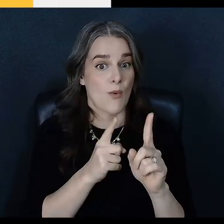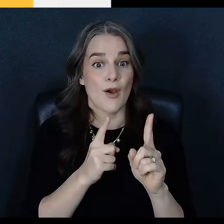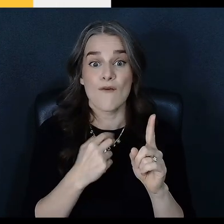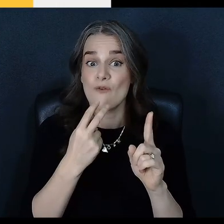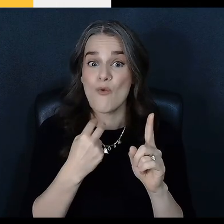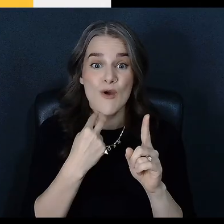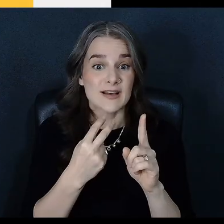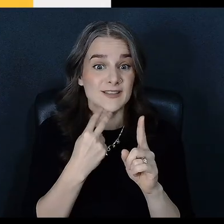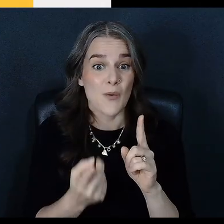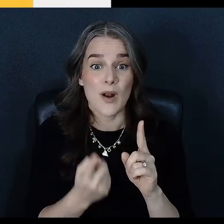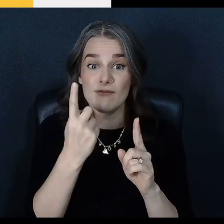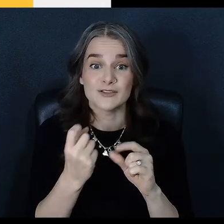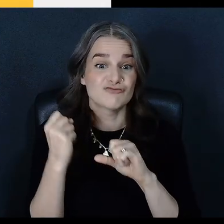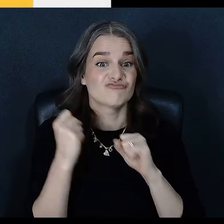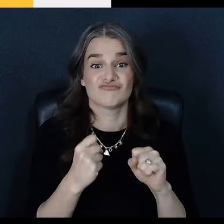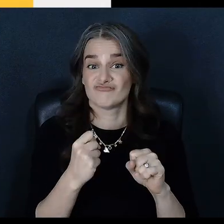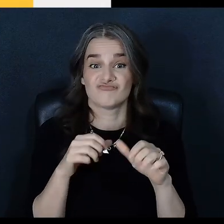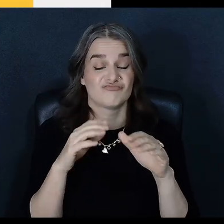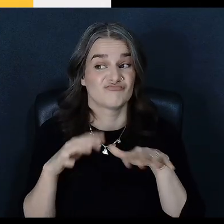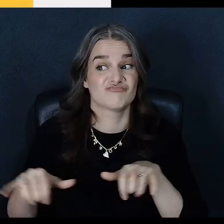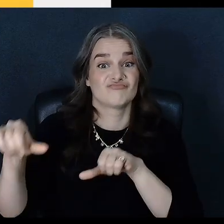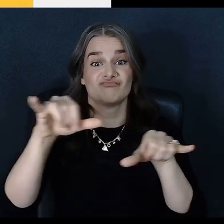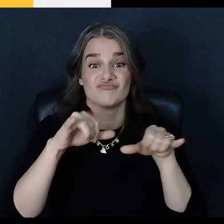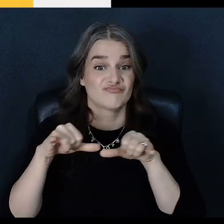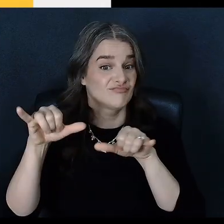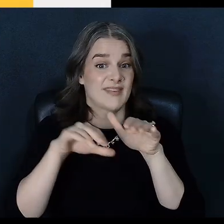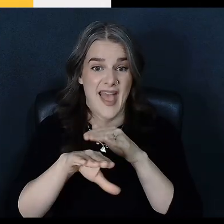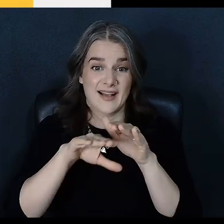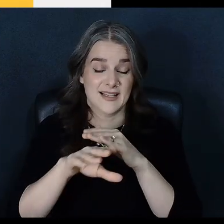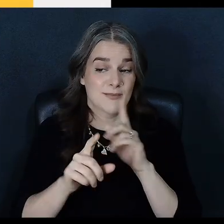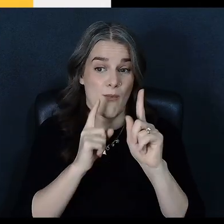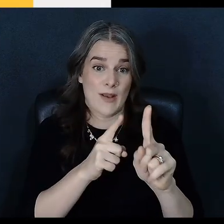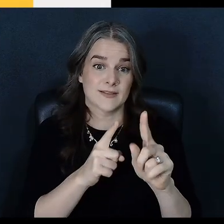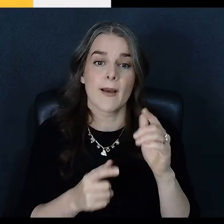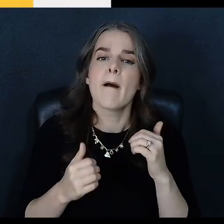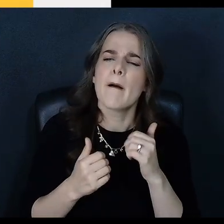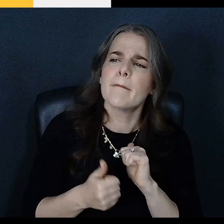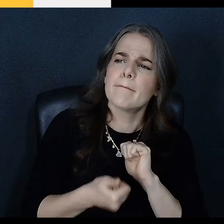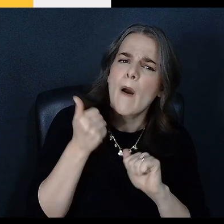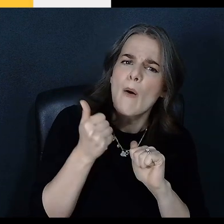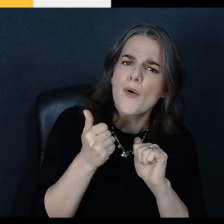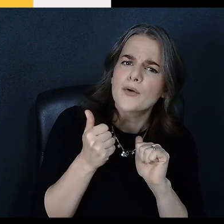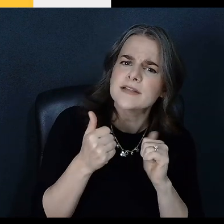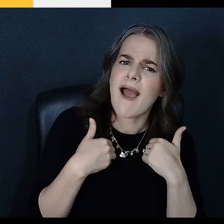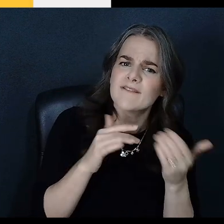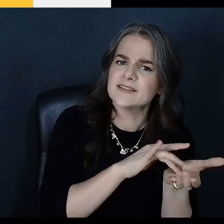methods we are using. Like I said, most of our devices have touch. Most of our devices have voice access at some point now--